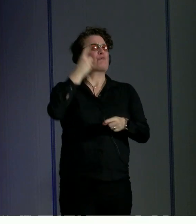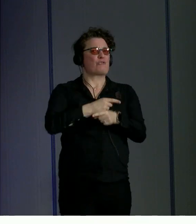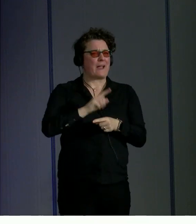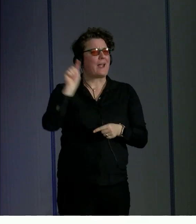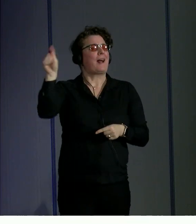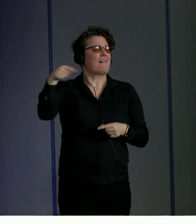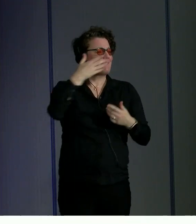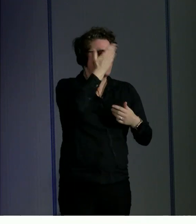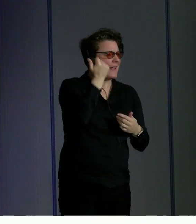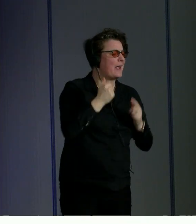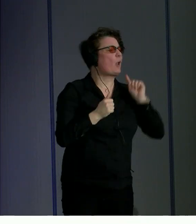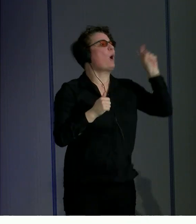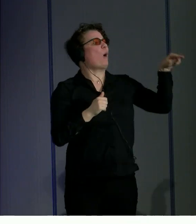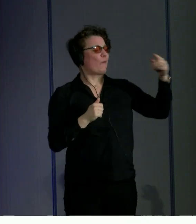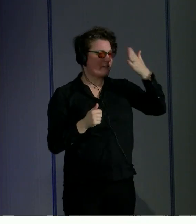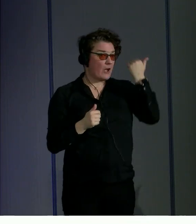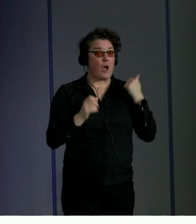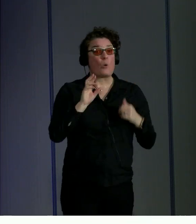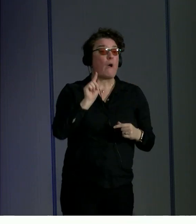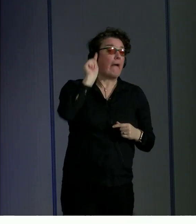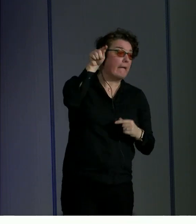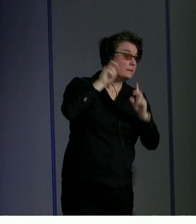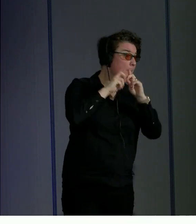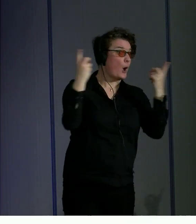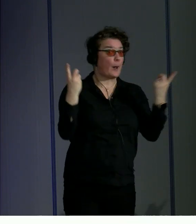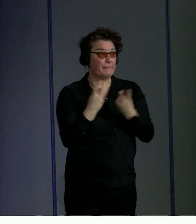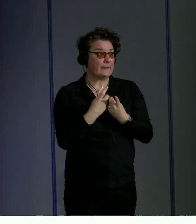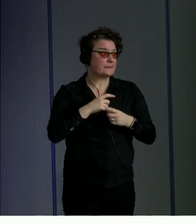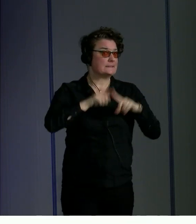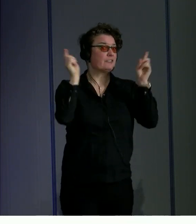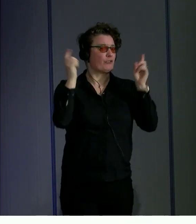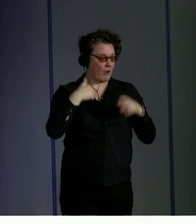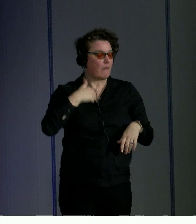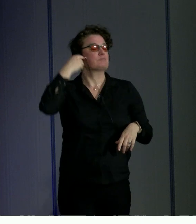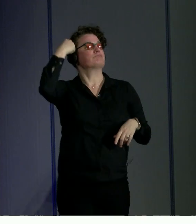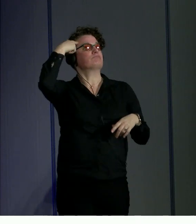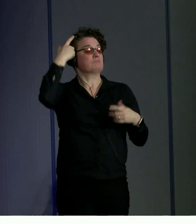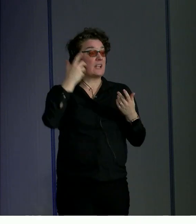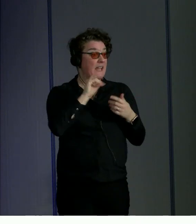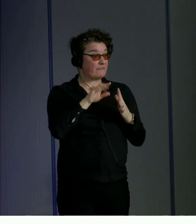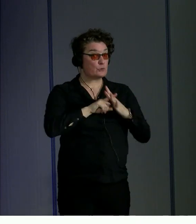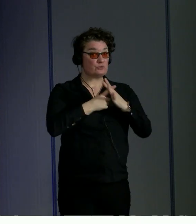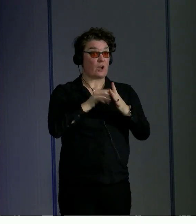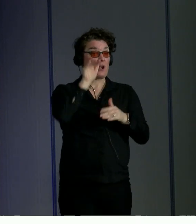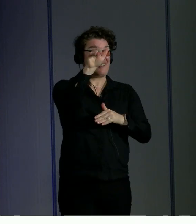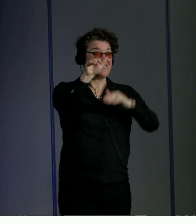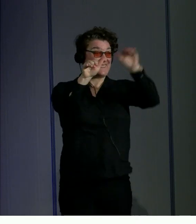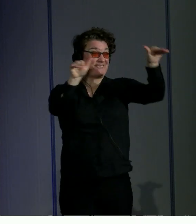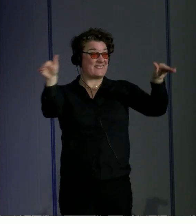department. And then when you start reaching out across departments, and considering all your